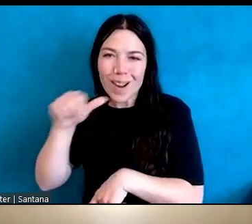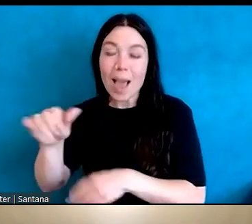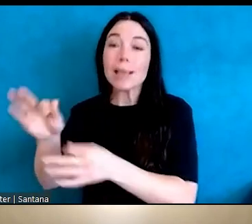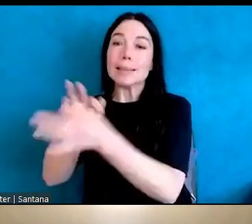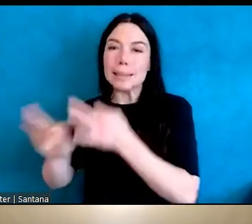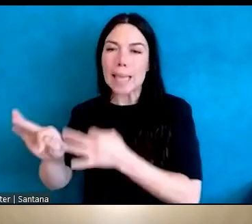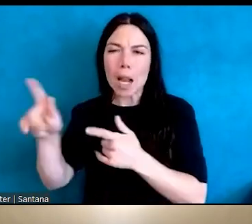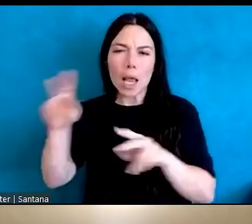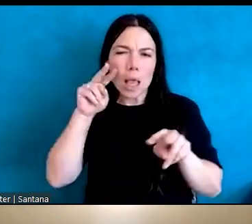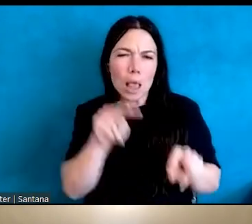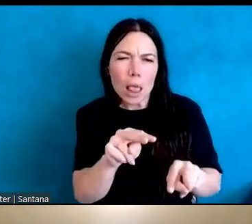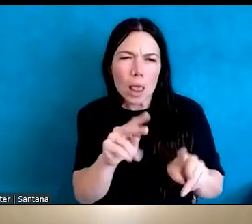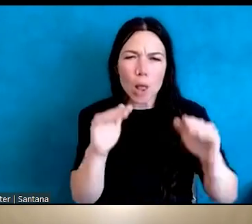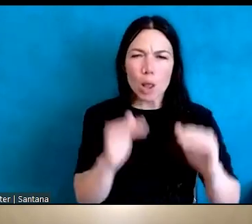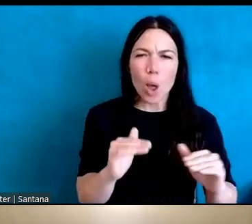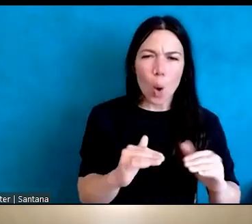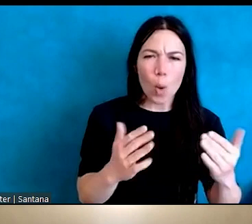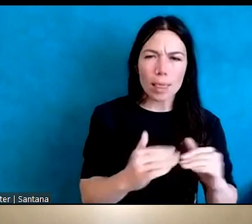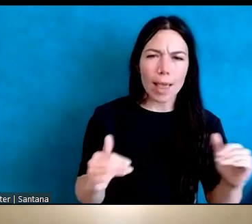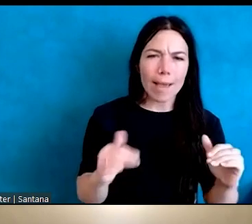such as probably the stressed syllables in the words,